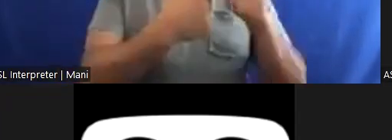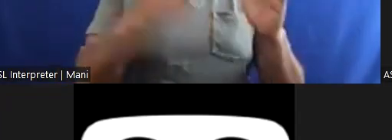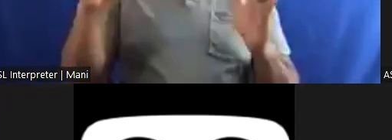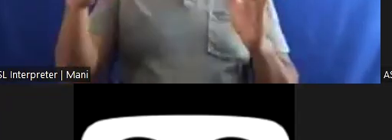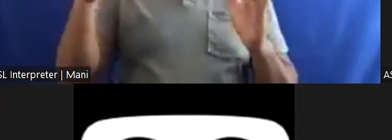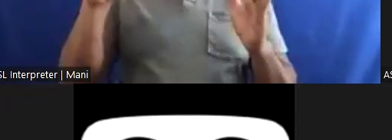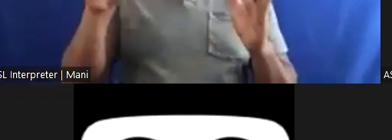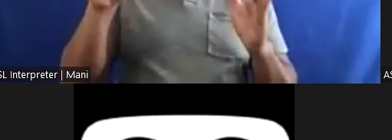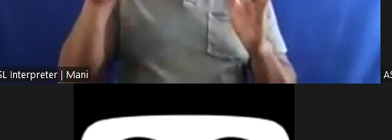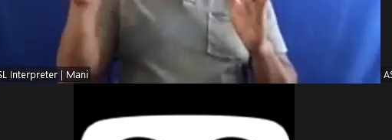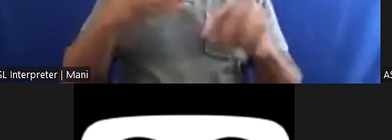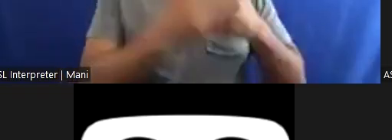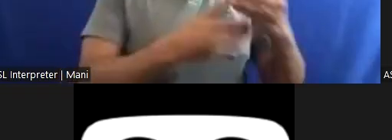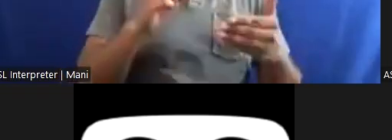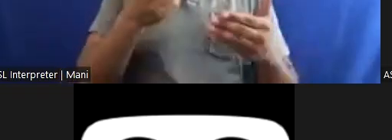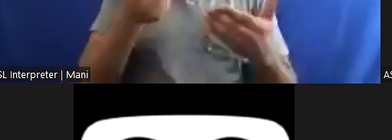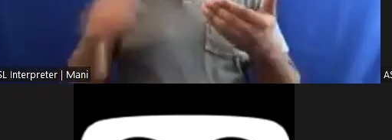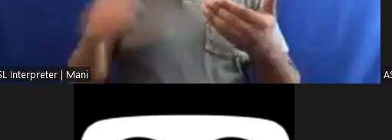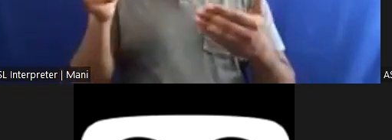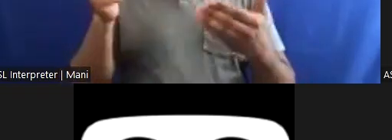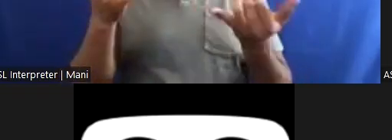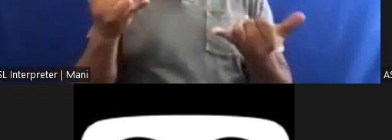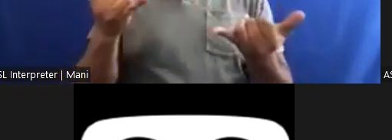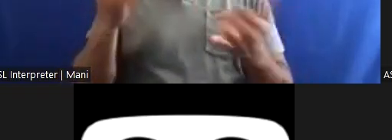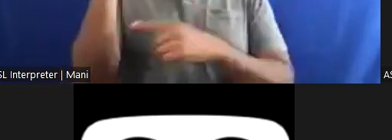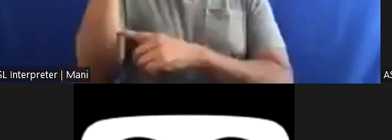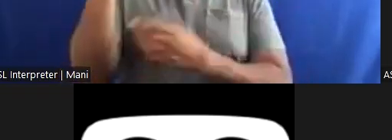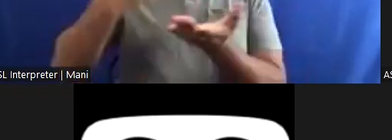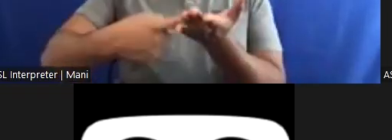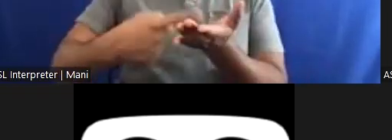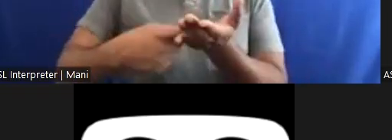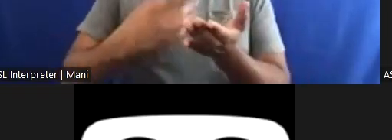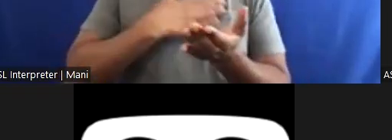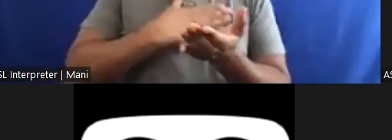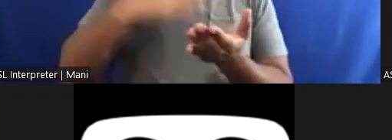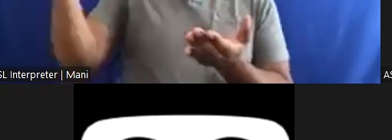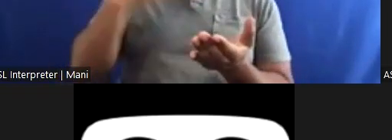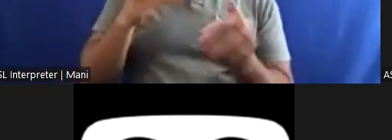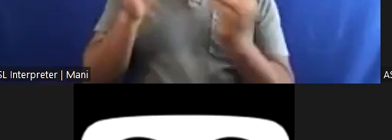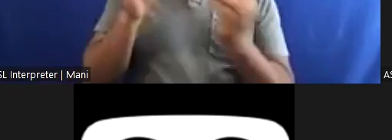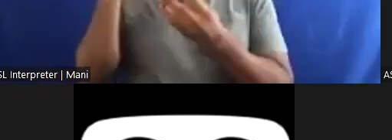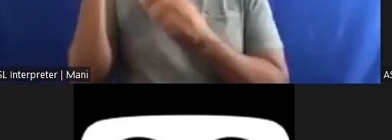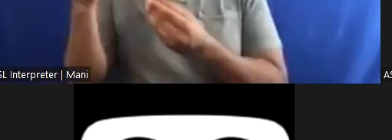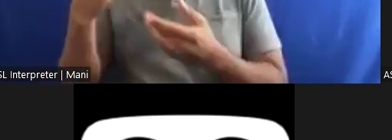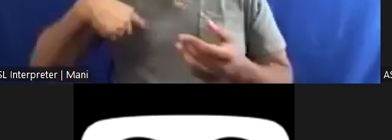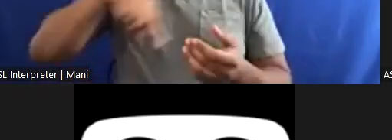we discussed today, please send them our way because we want to be able, as the Office of Equity,